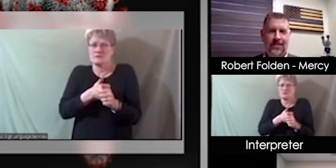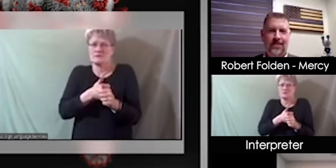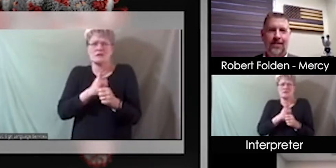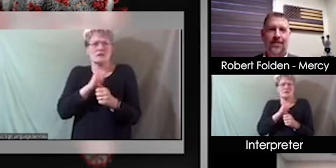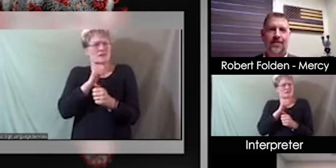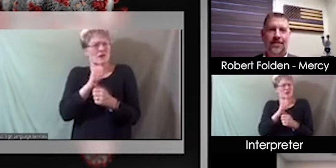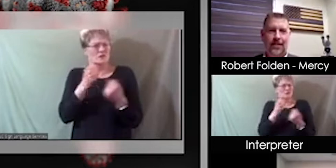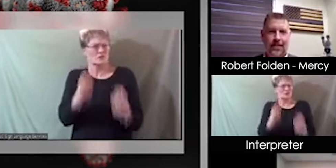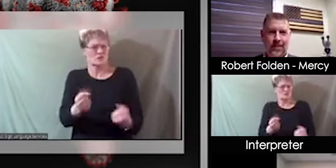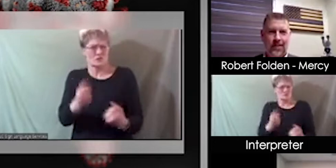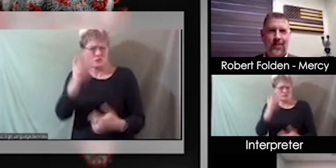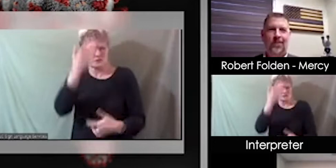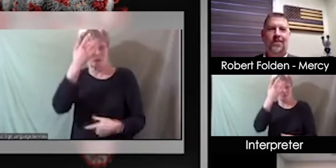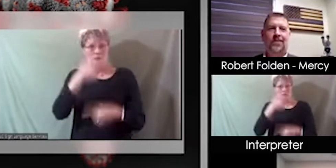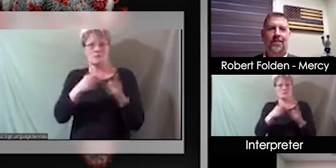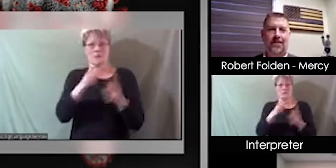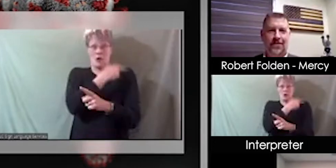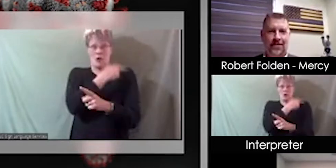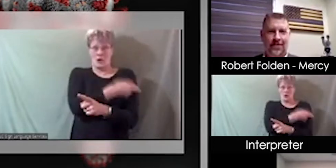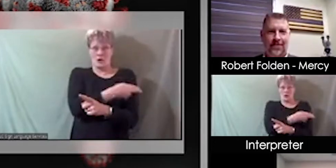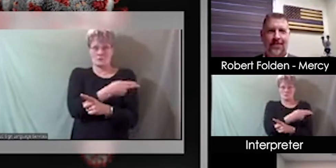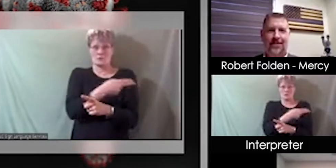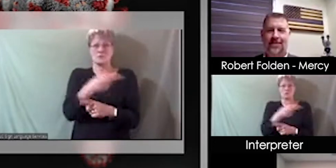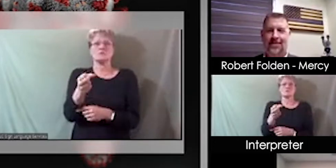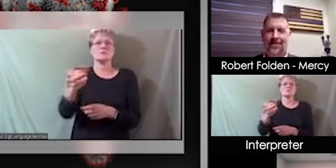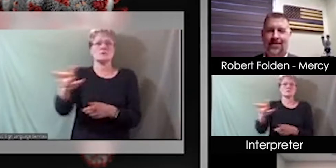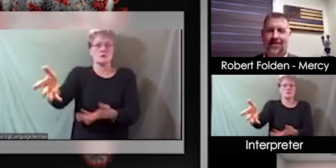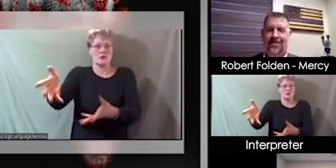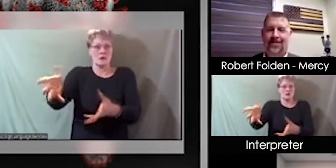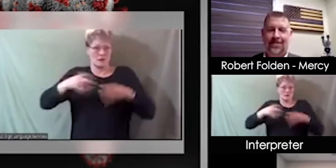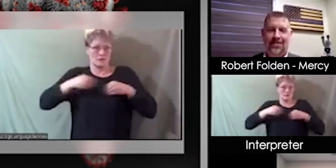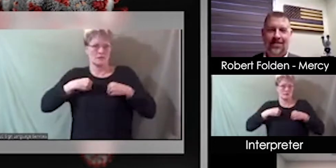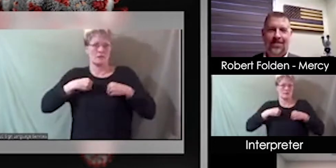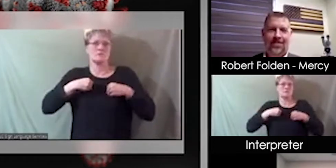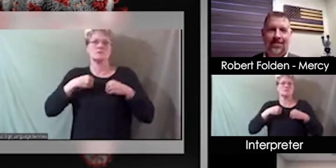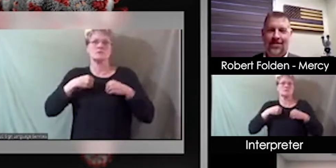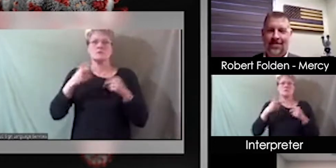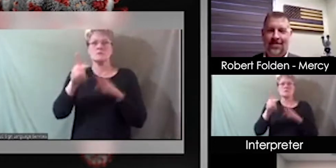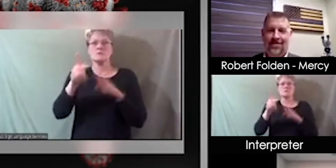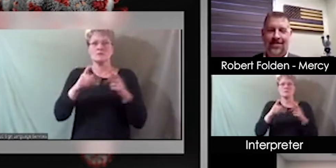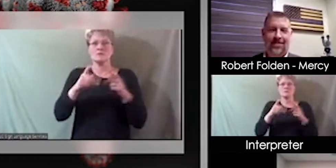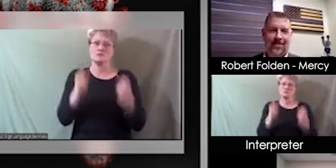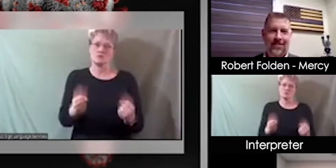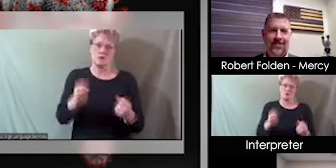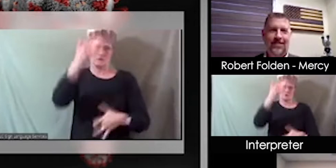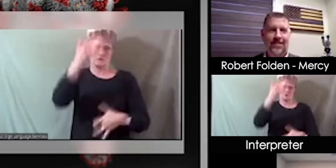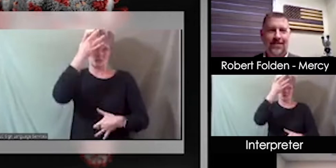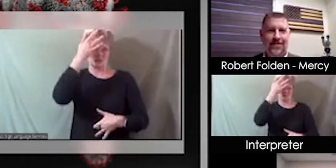illness. How would that work?